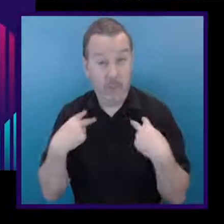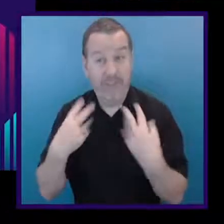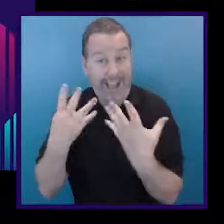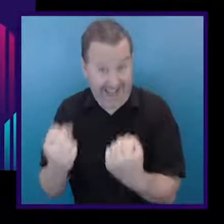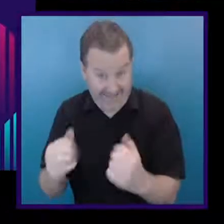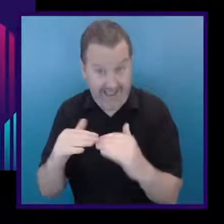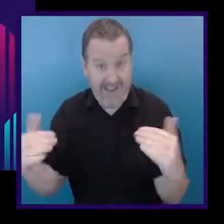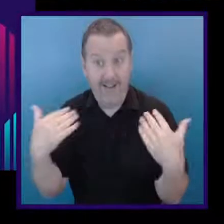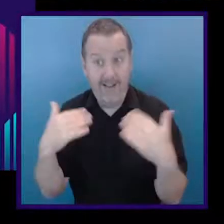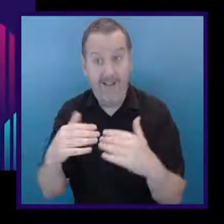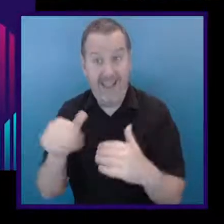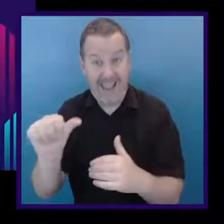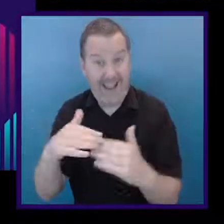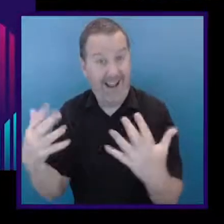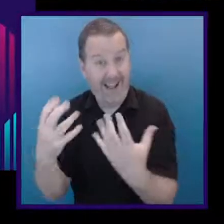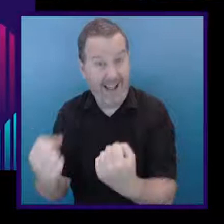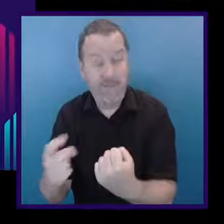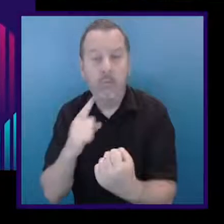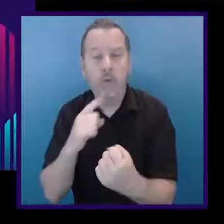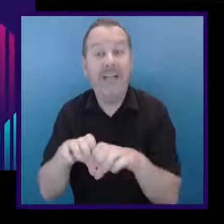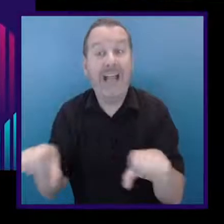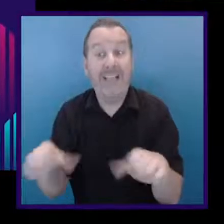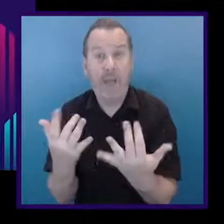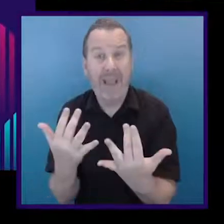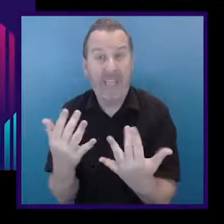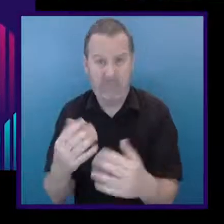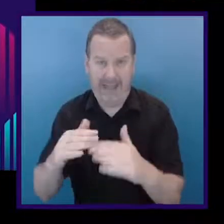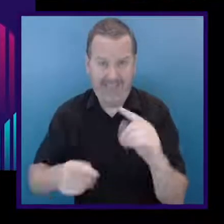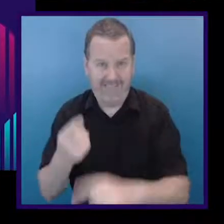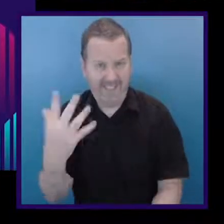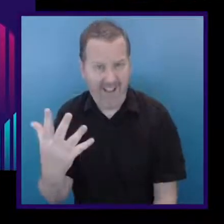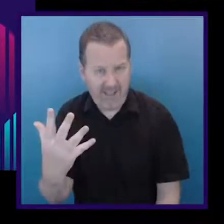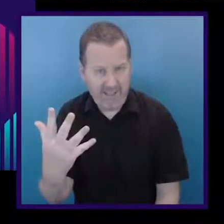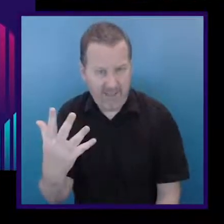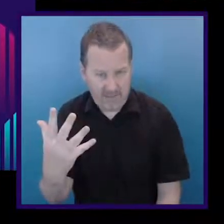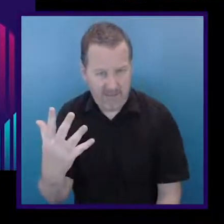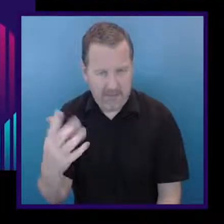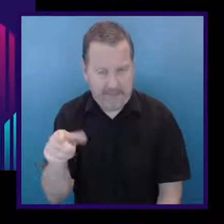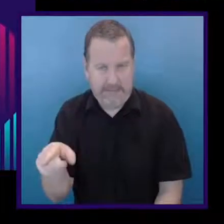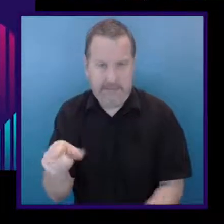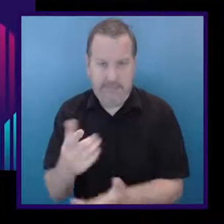will have less than five pupils, and that puts these schools on a very unstable financial footing.